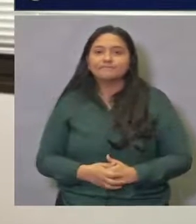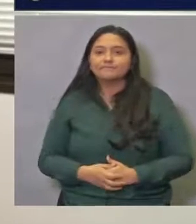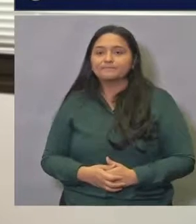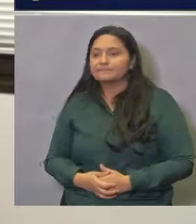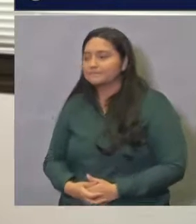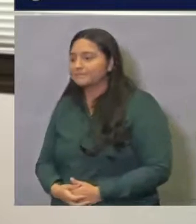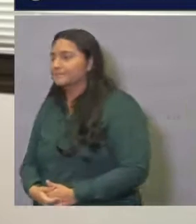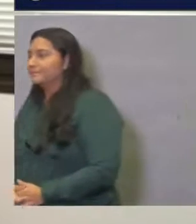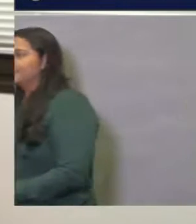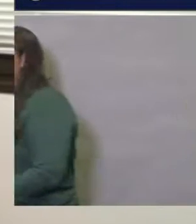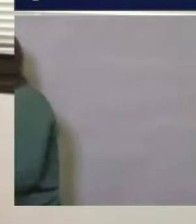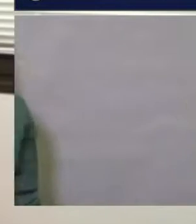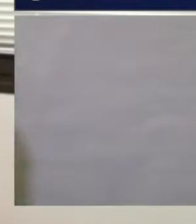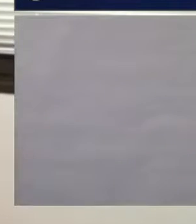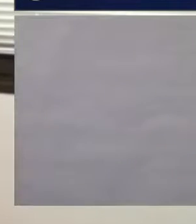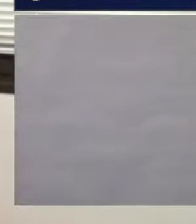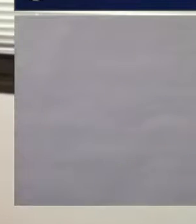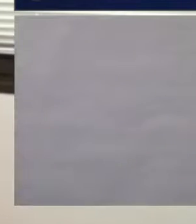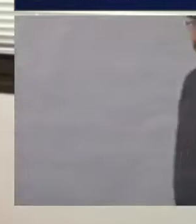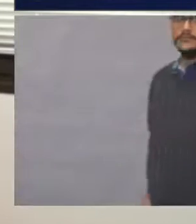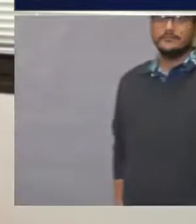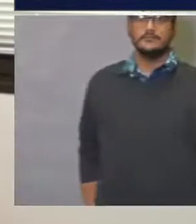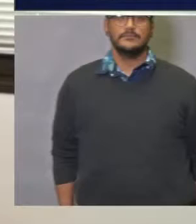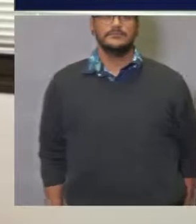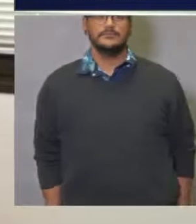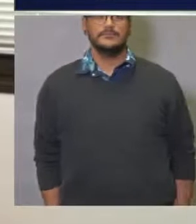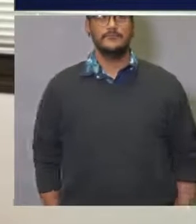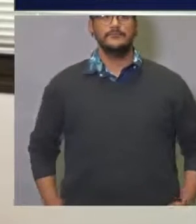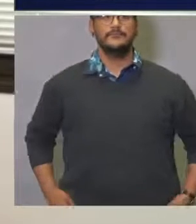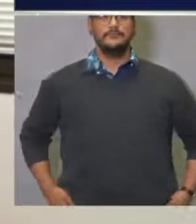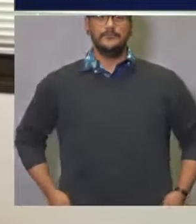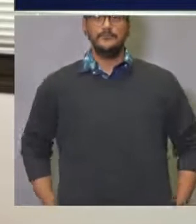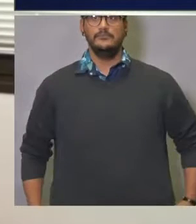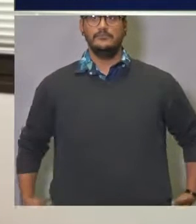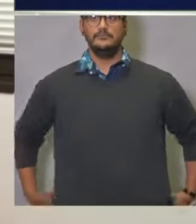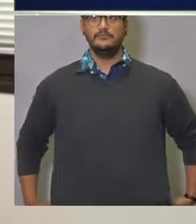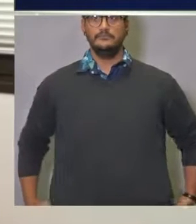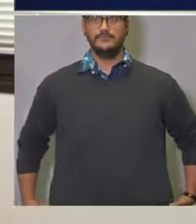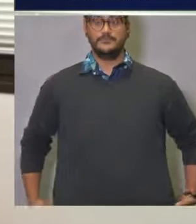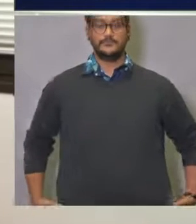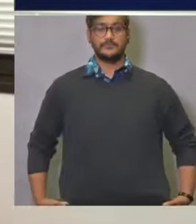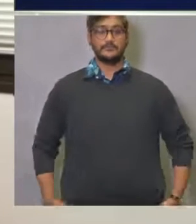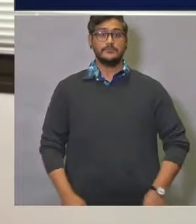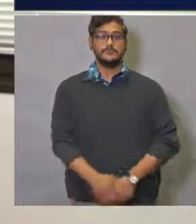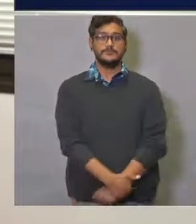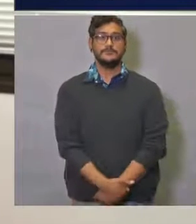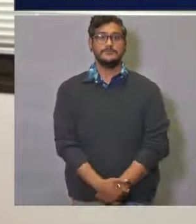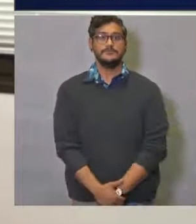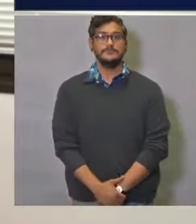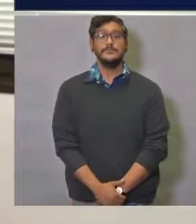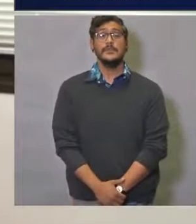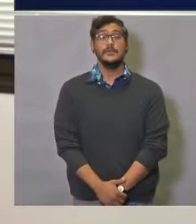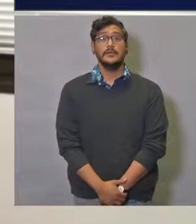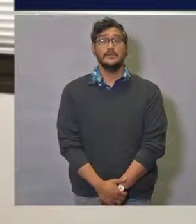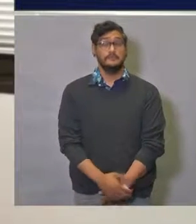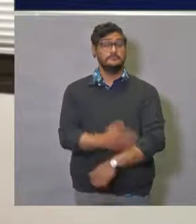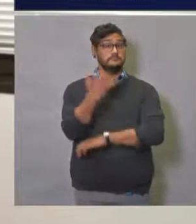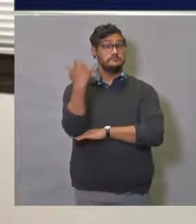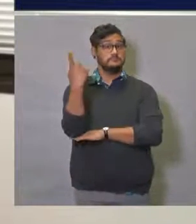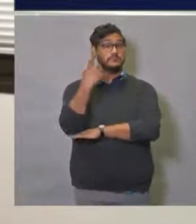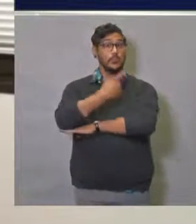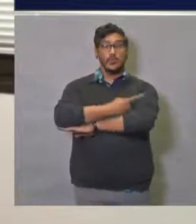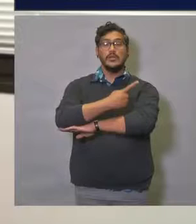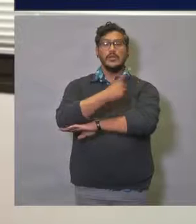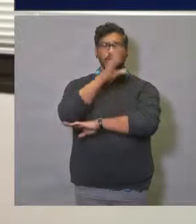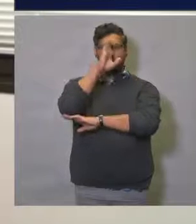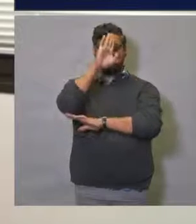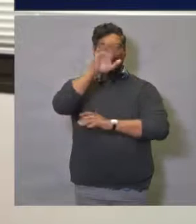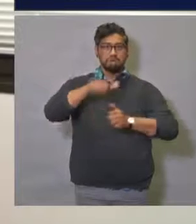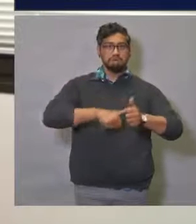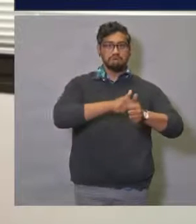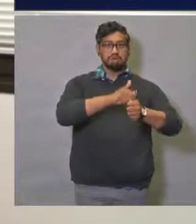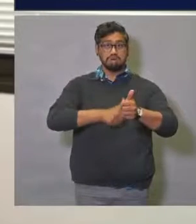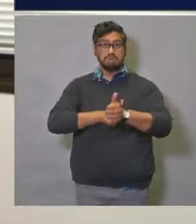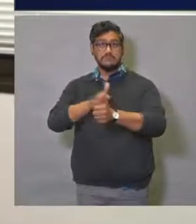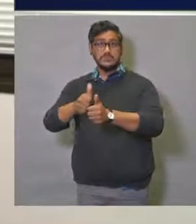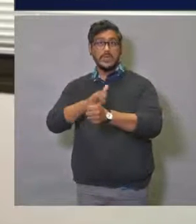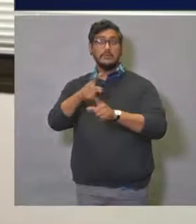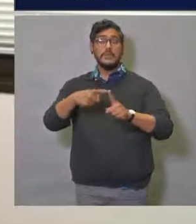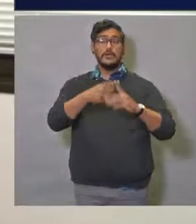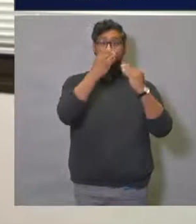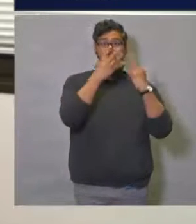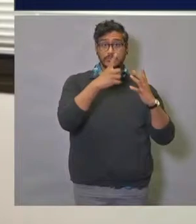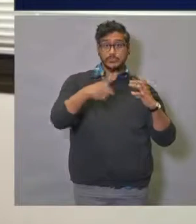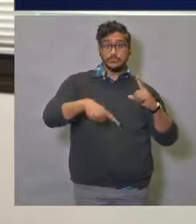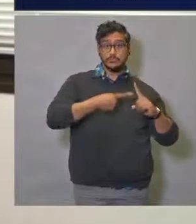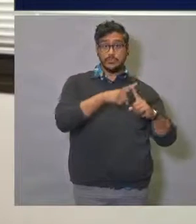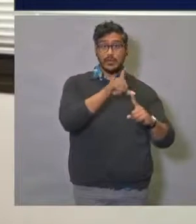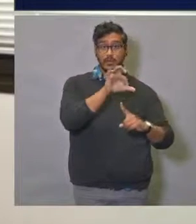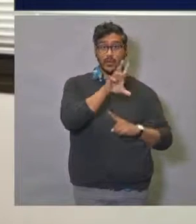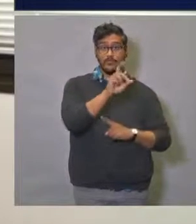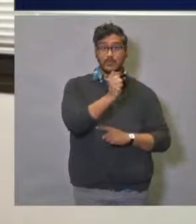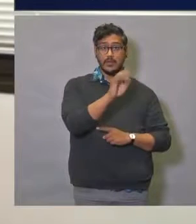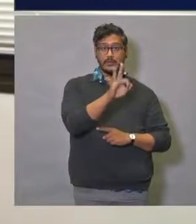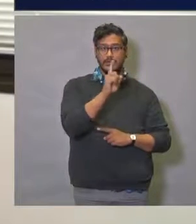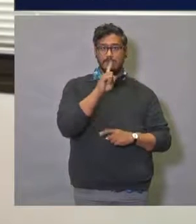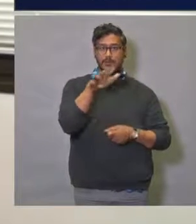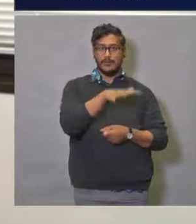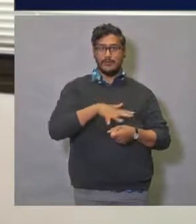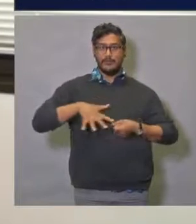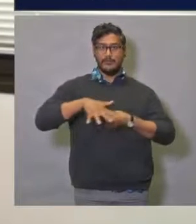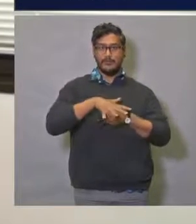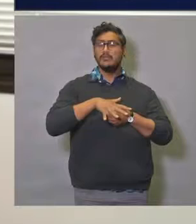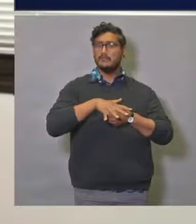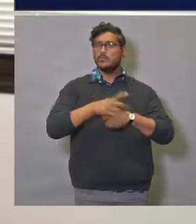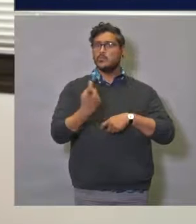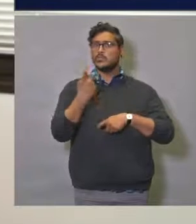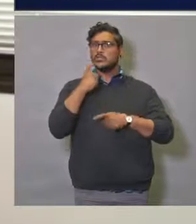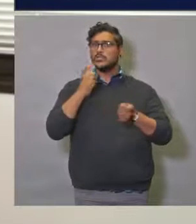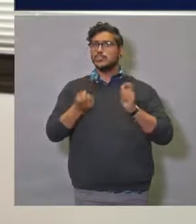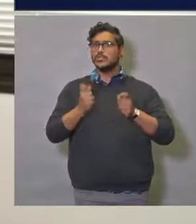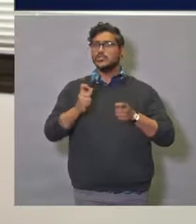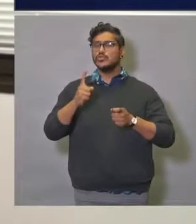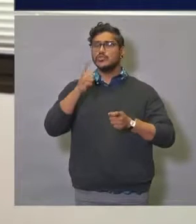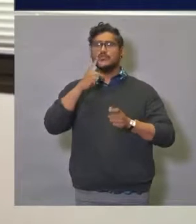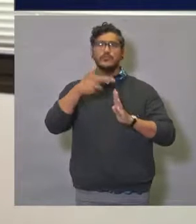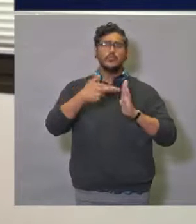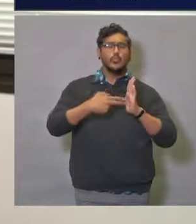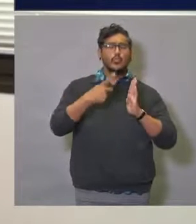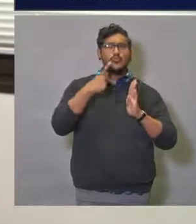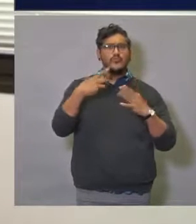DE LOS ÁNGELES NUNCA VAMOS A